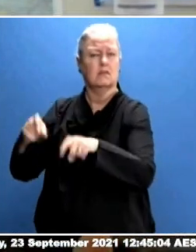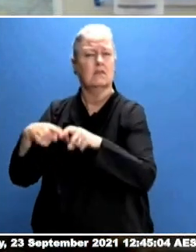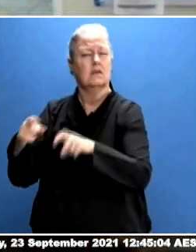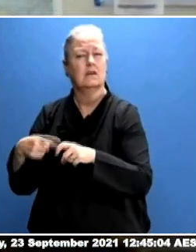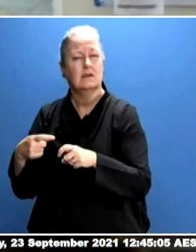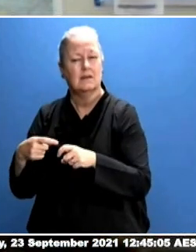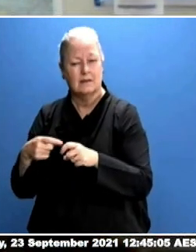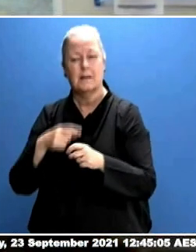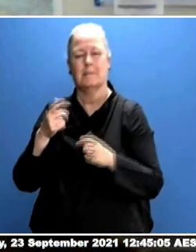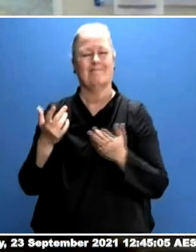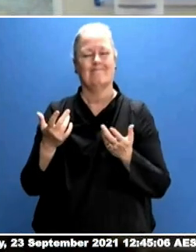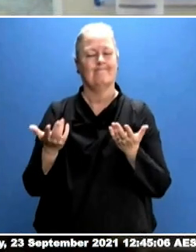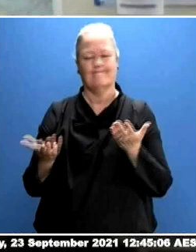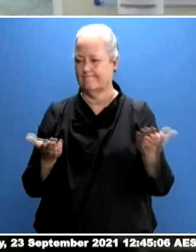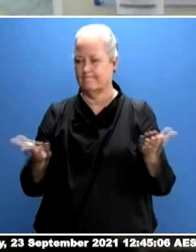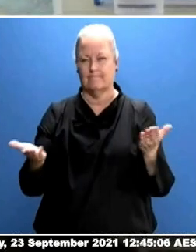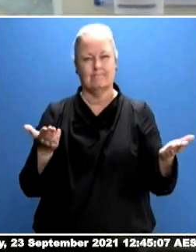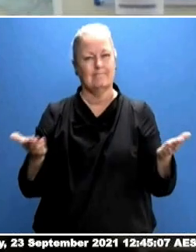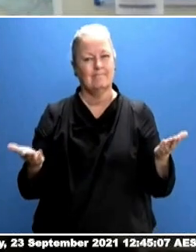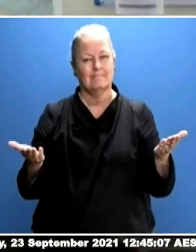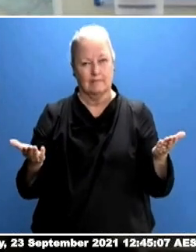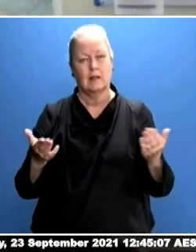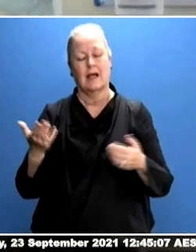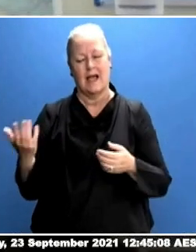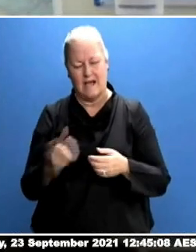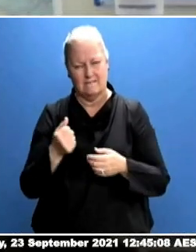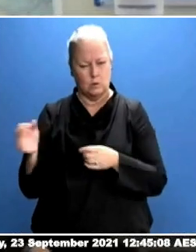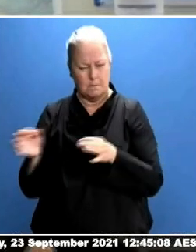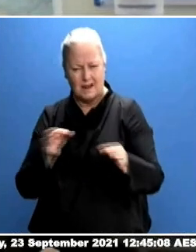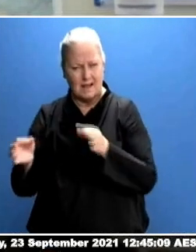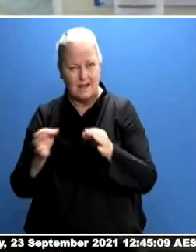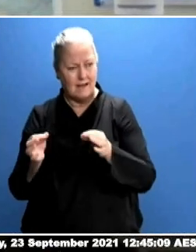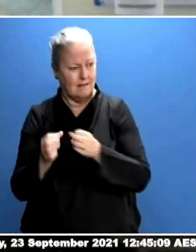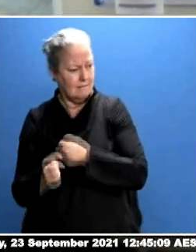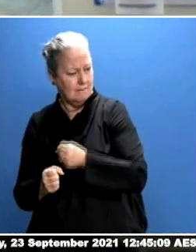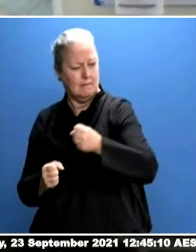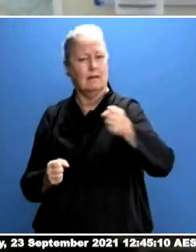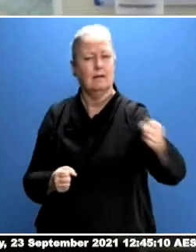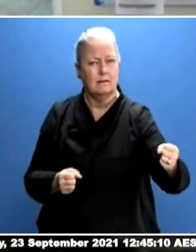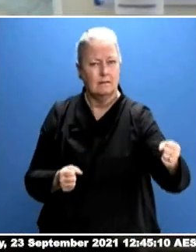if there's nothing at the other end, if you haven't got all the things in a row.